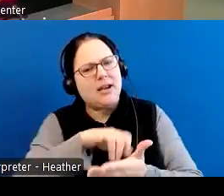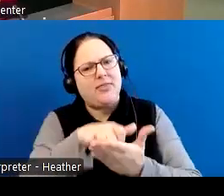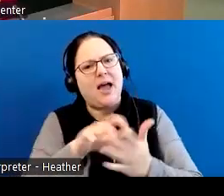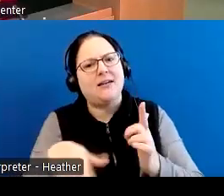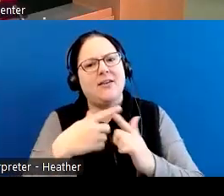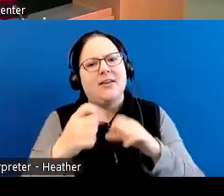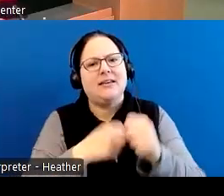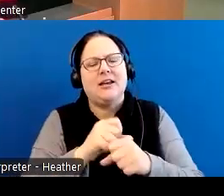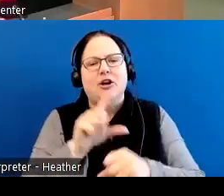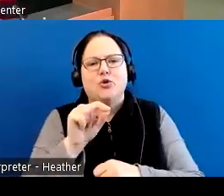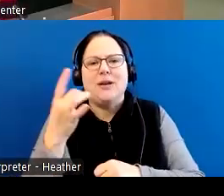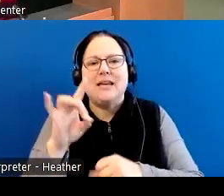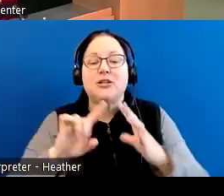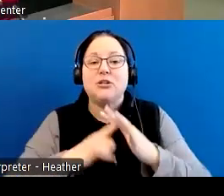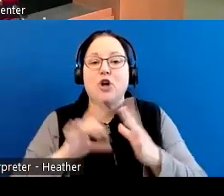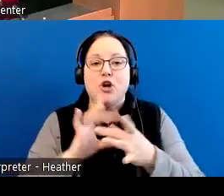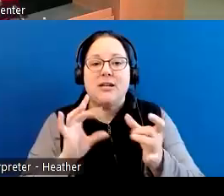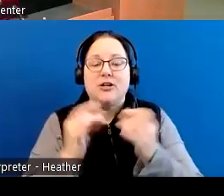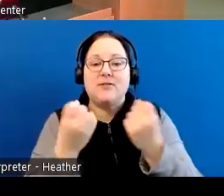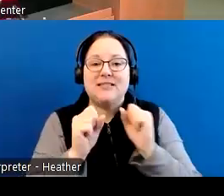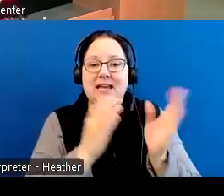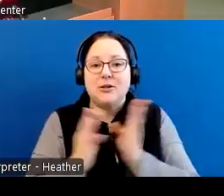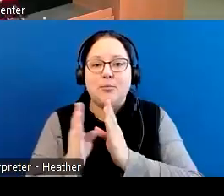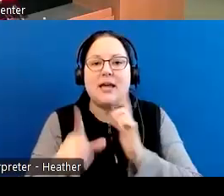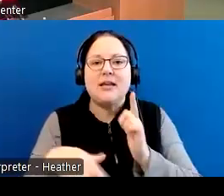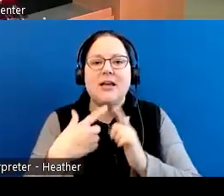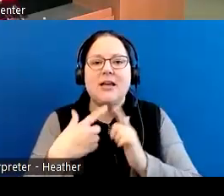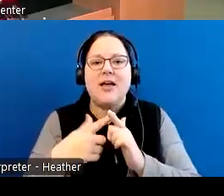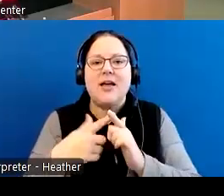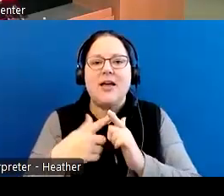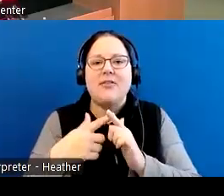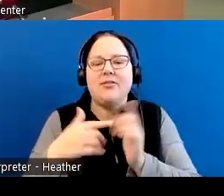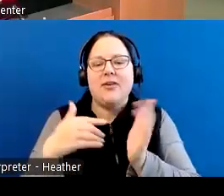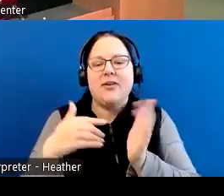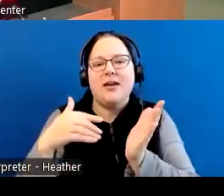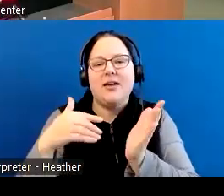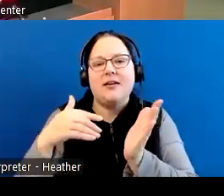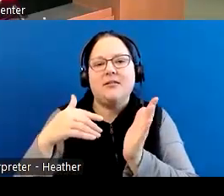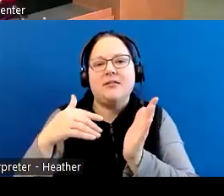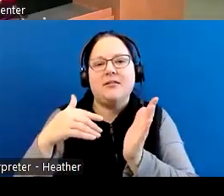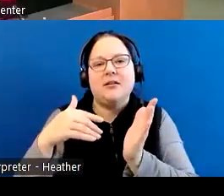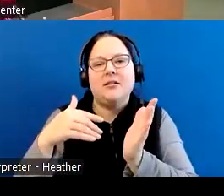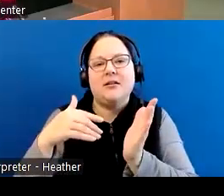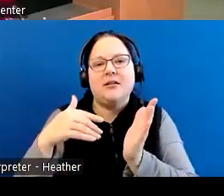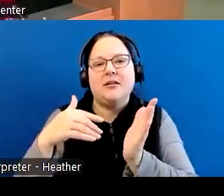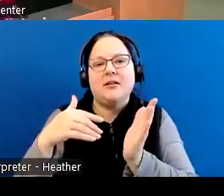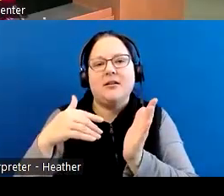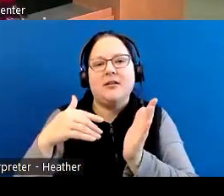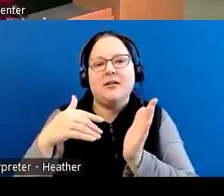narrative safety plans and uh Dr. Sam's always on the the latest of the psychotherapies. Um the